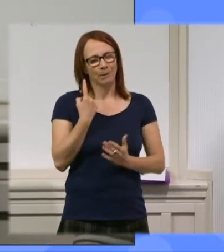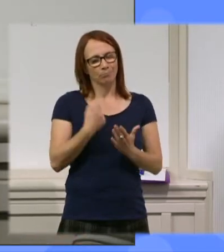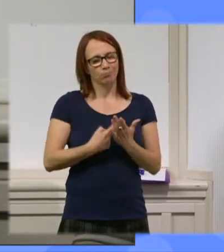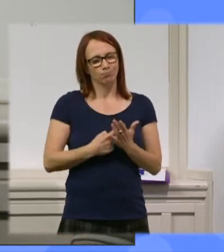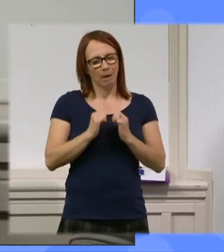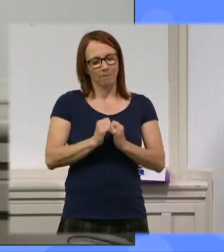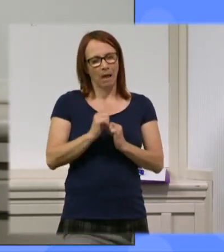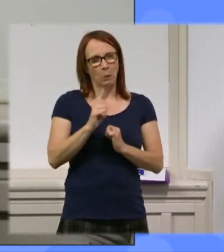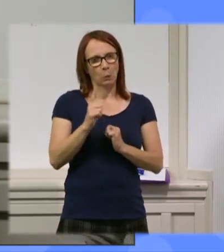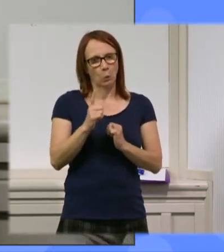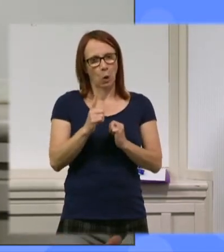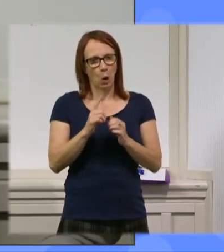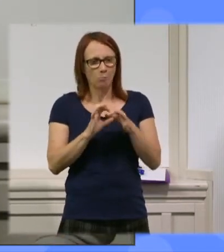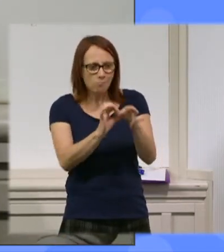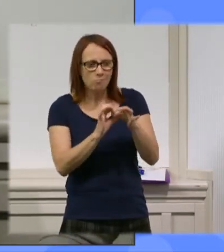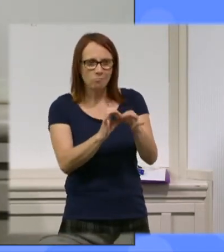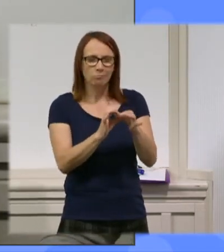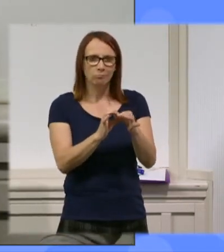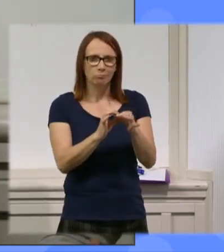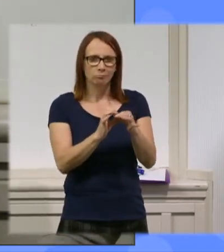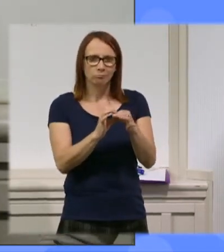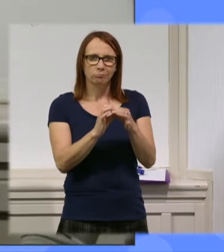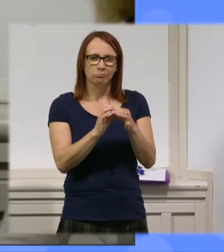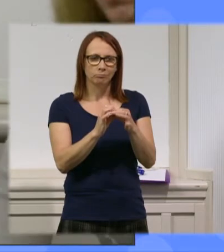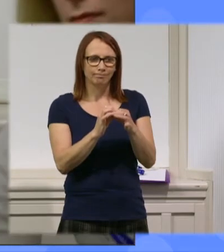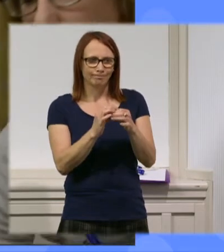cooperation solidarity and people sticking together